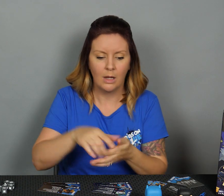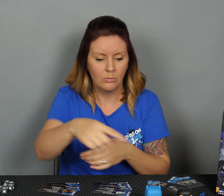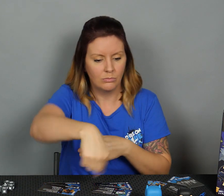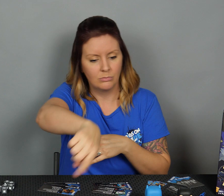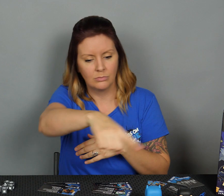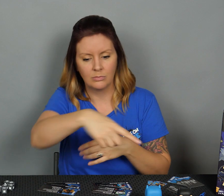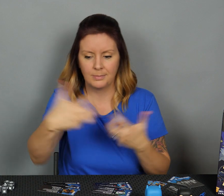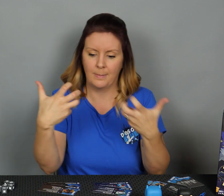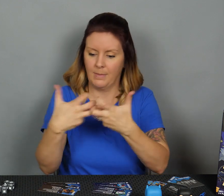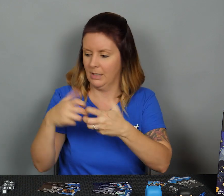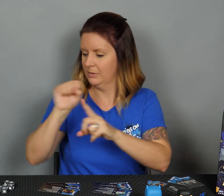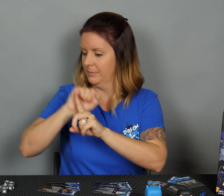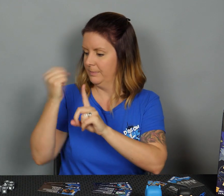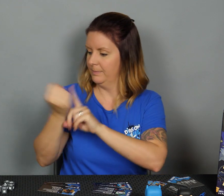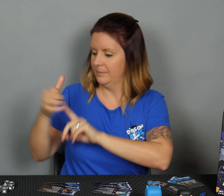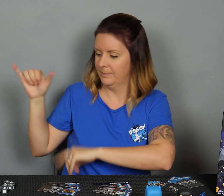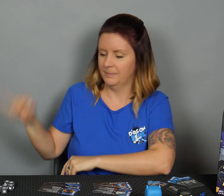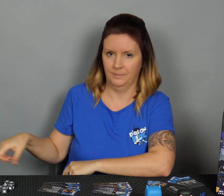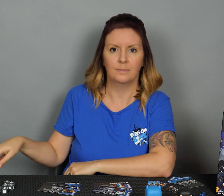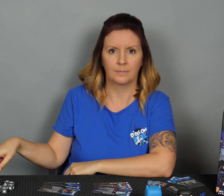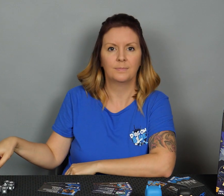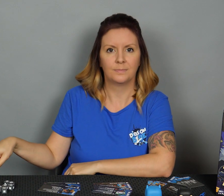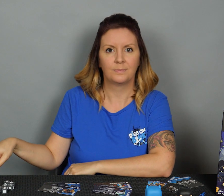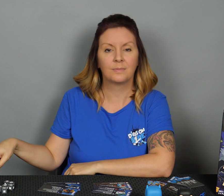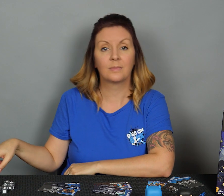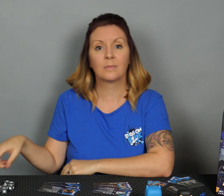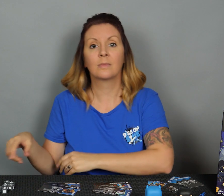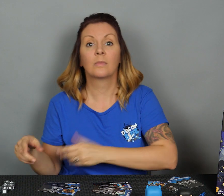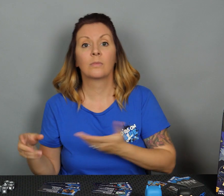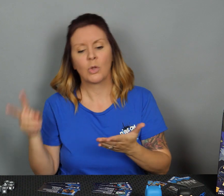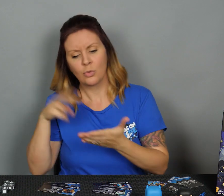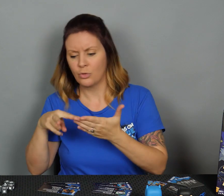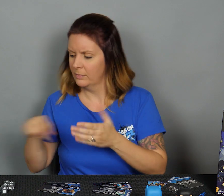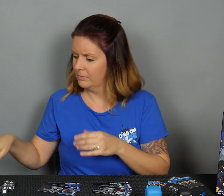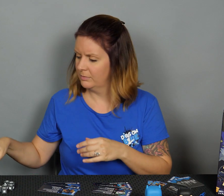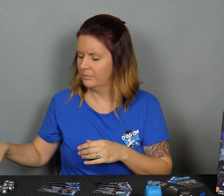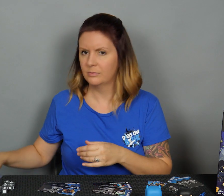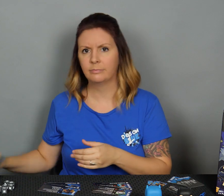Use the game board that matches that scenario.